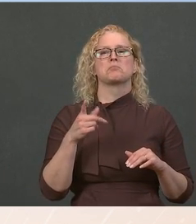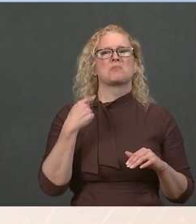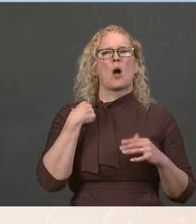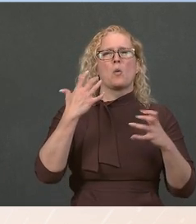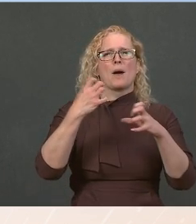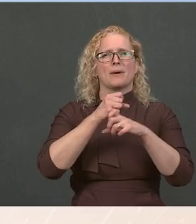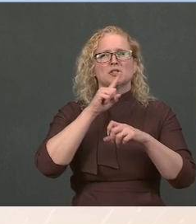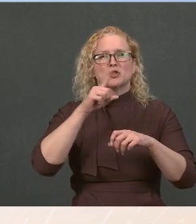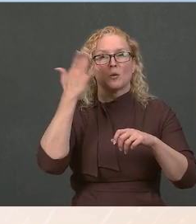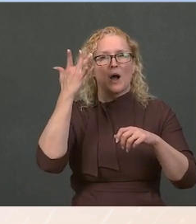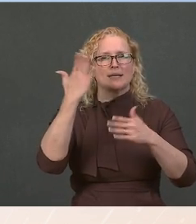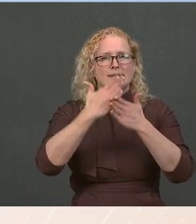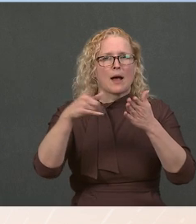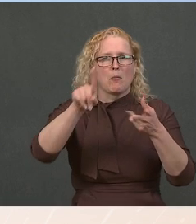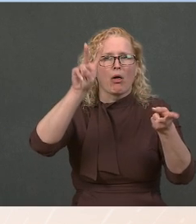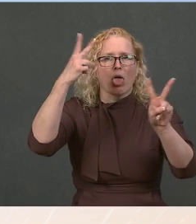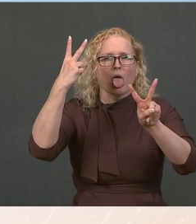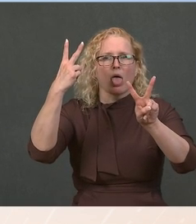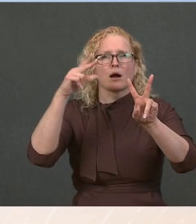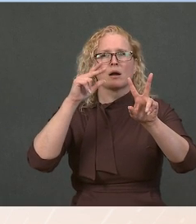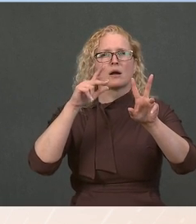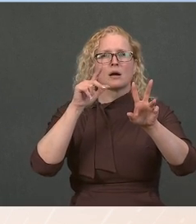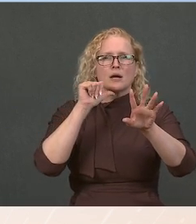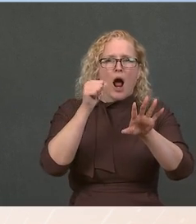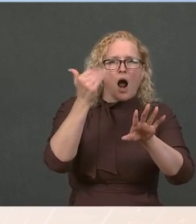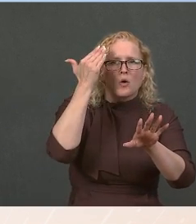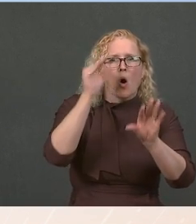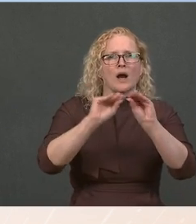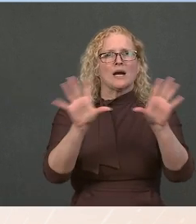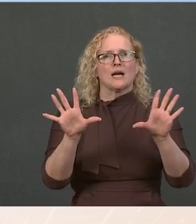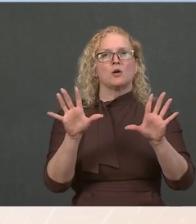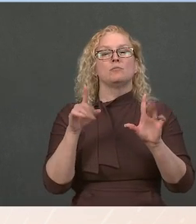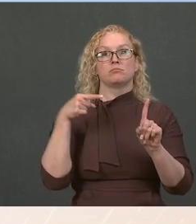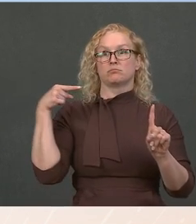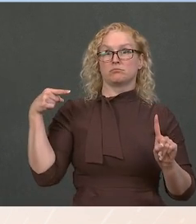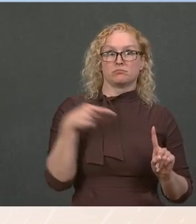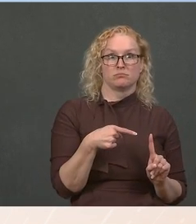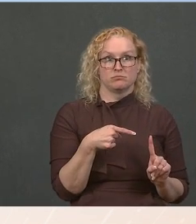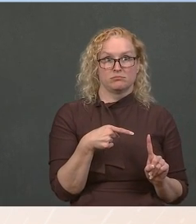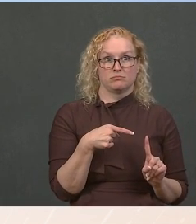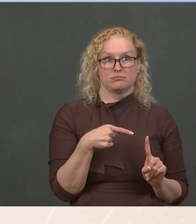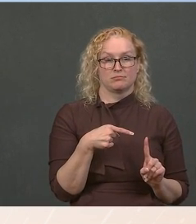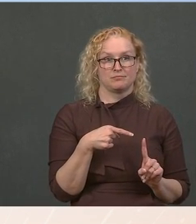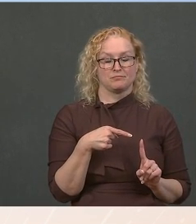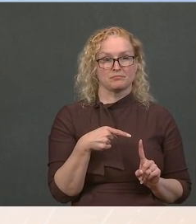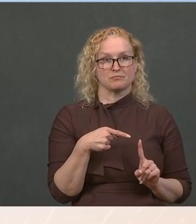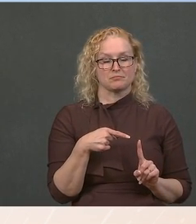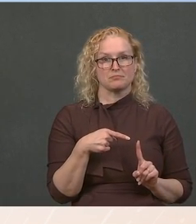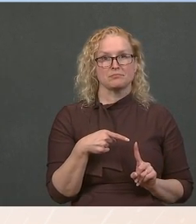around the emergency temporary standard being a vaccine mandate: That would be, on its face, incorrect.